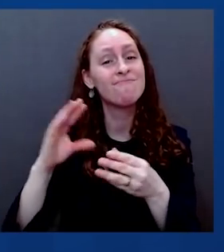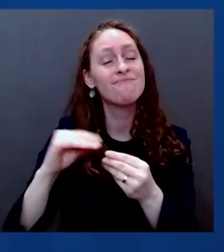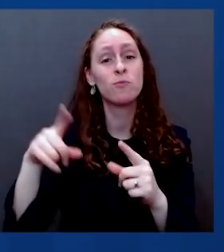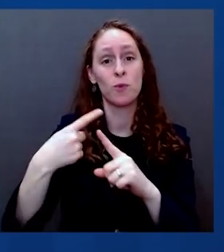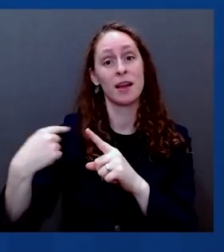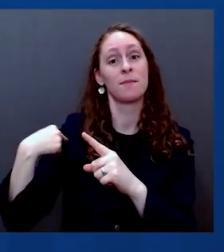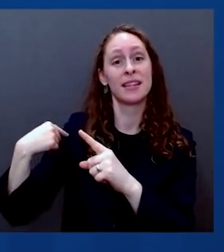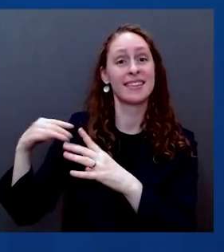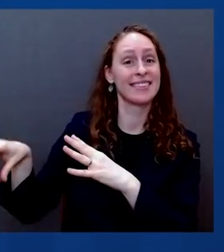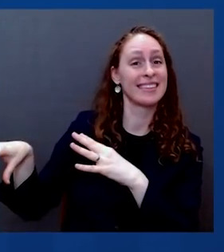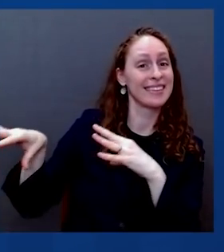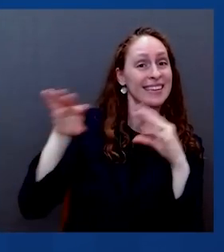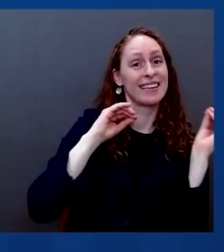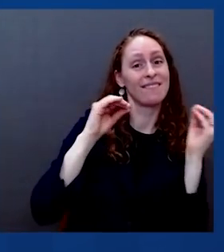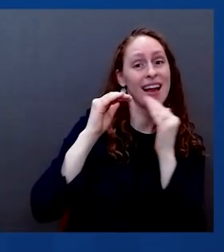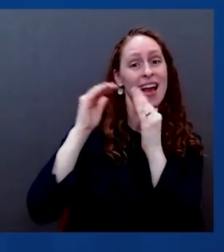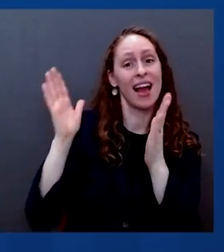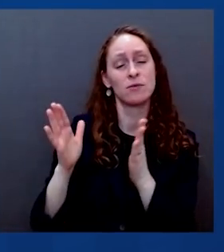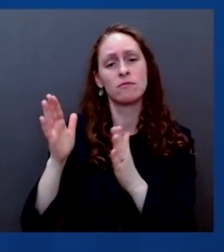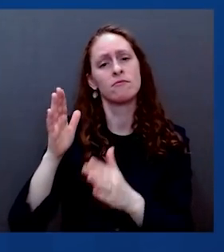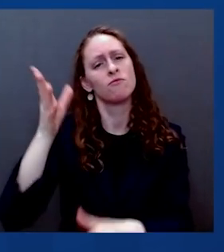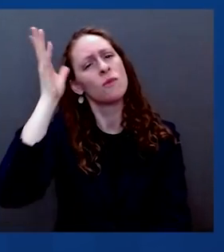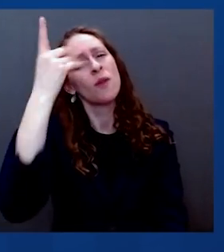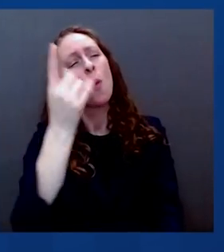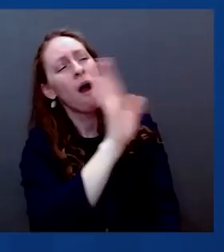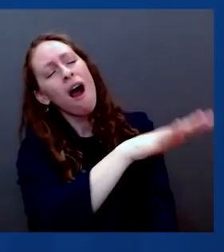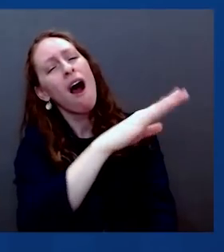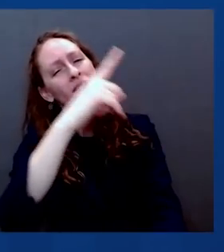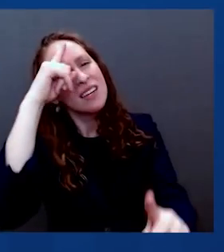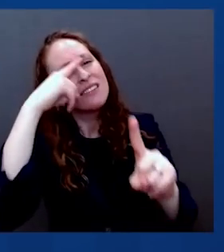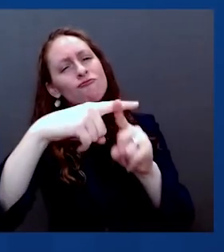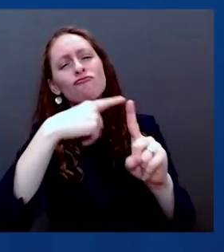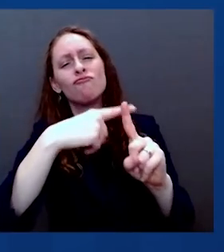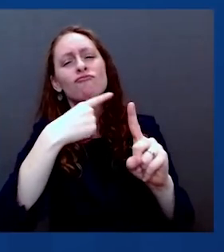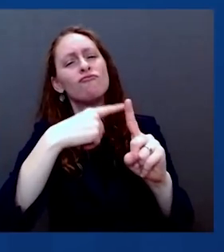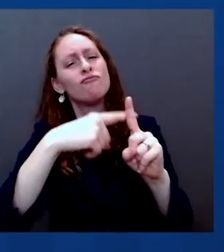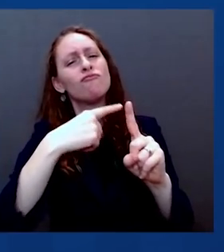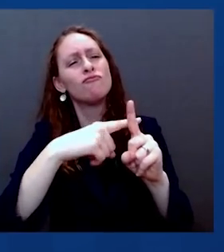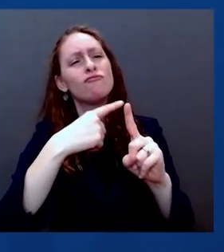Then he'd say, "No, Joey, spread it." Let's spread the faith and get this done.